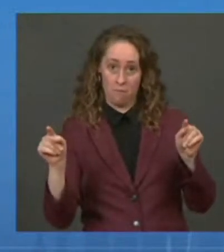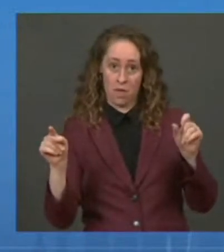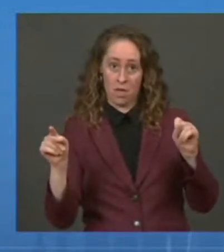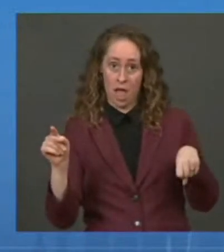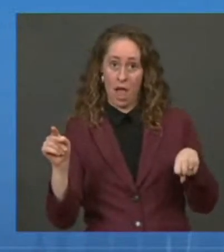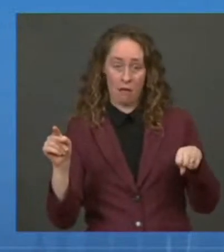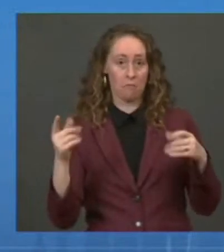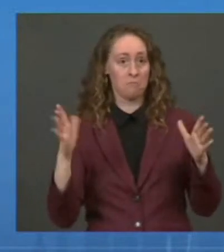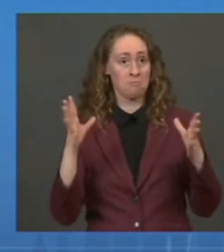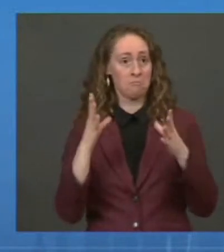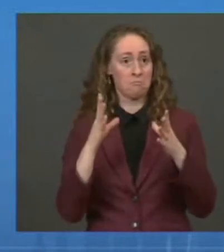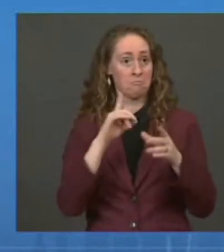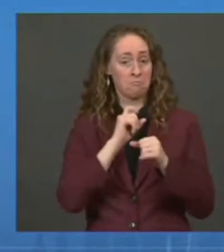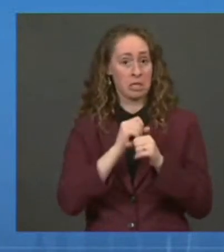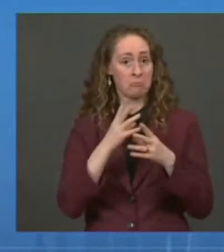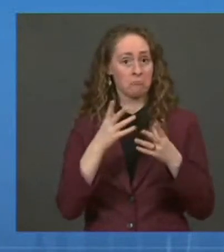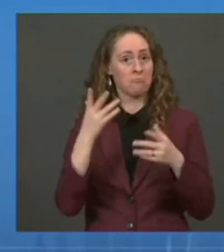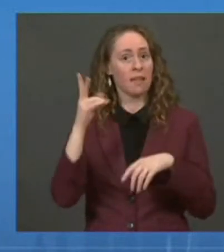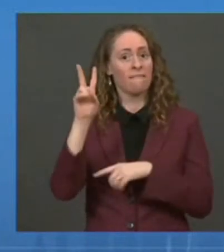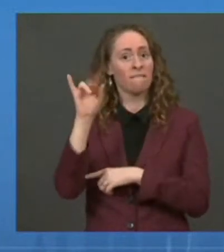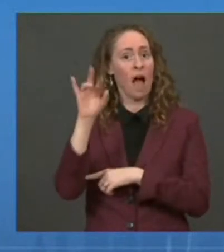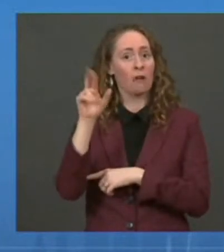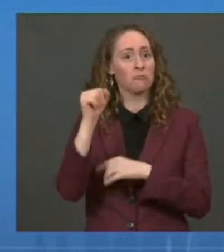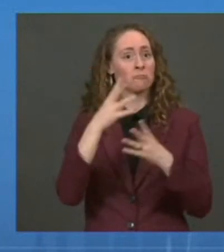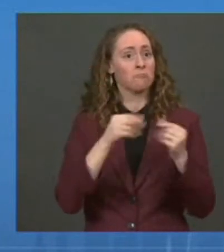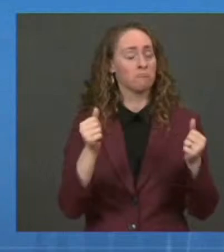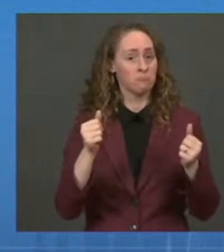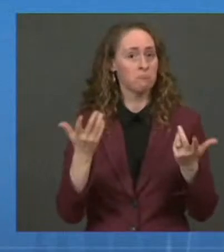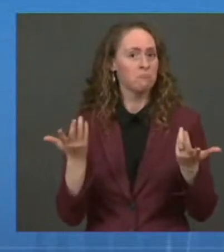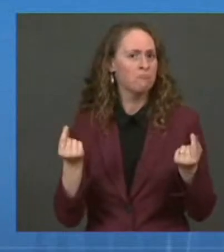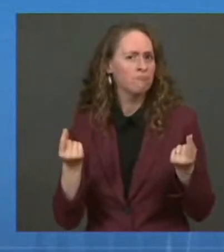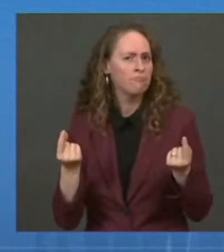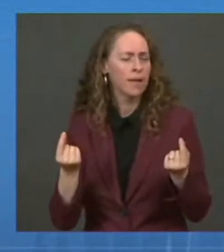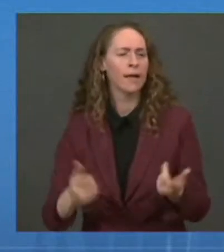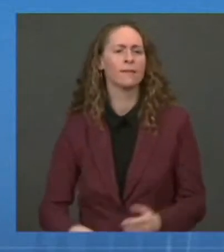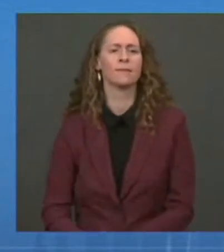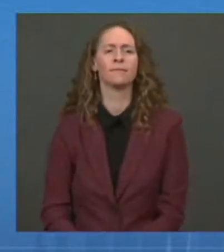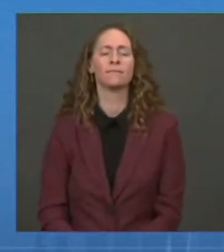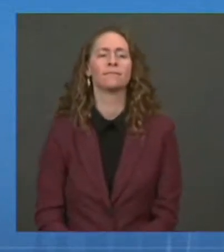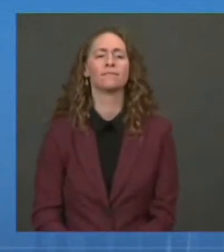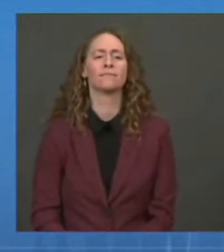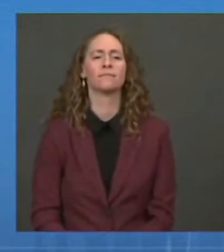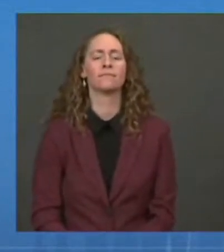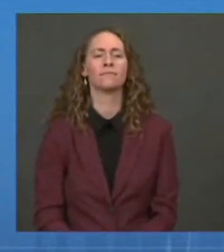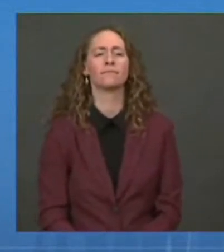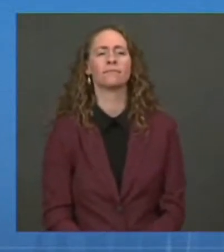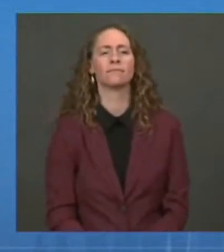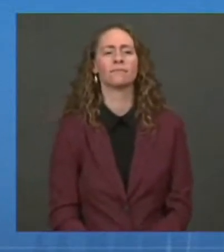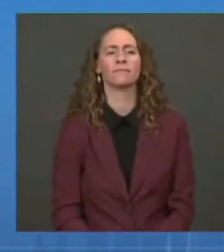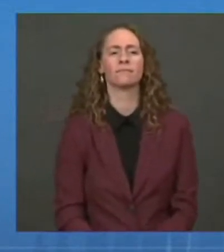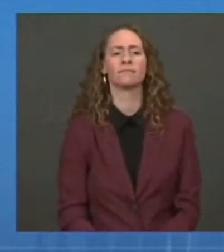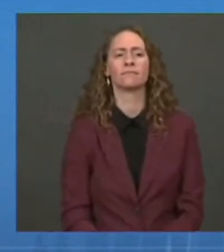CAPABILITY OF THOSE TO ACTUALLY NEUTRALI THVIRU THEN THERE WILL BE THE CLINICAL